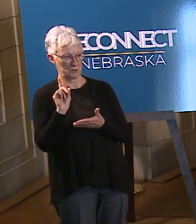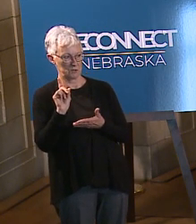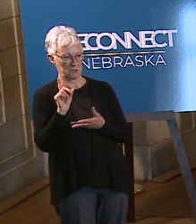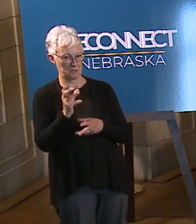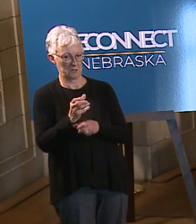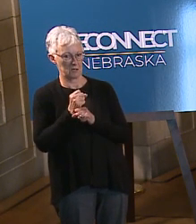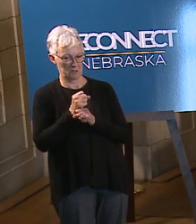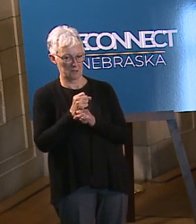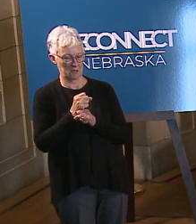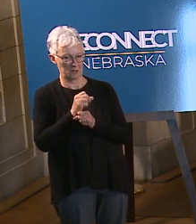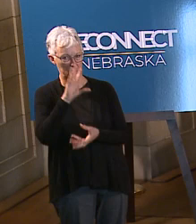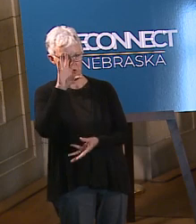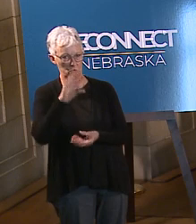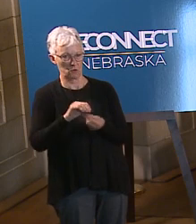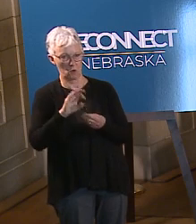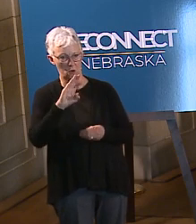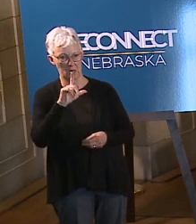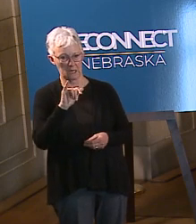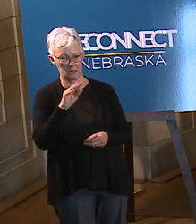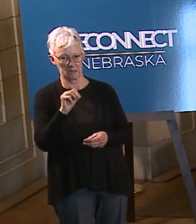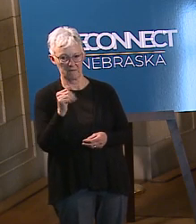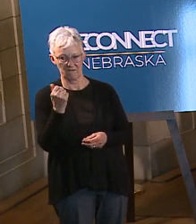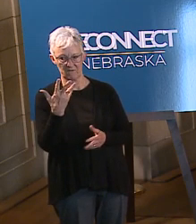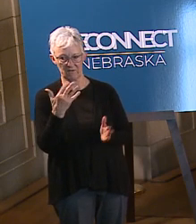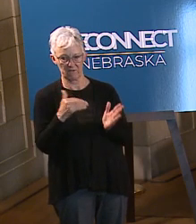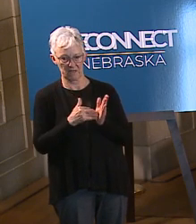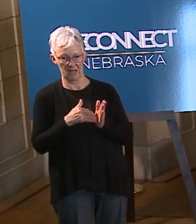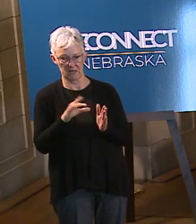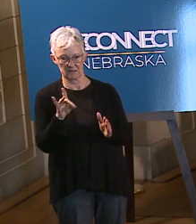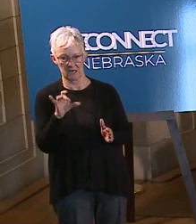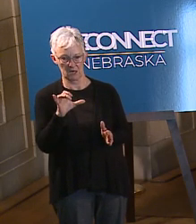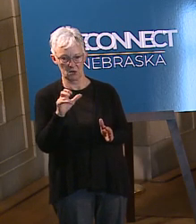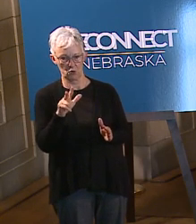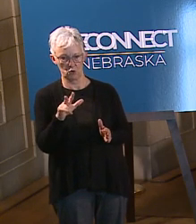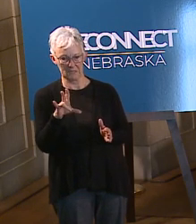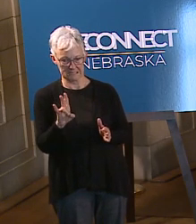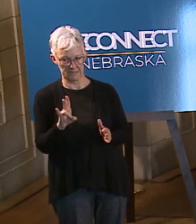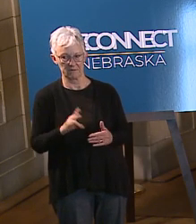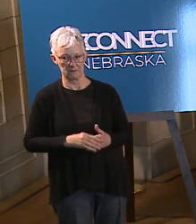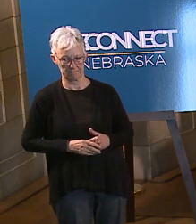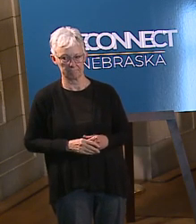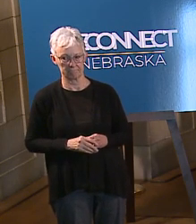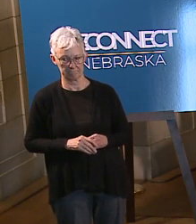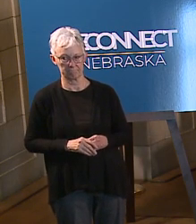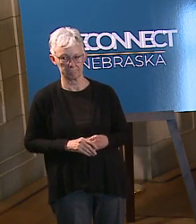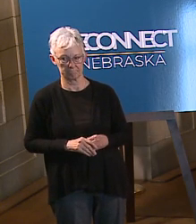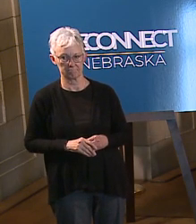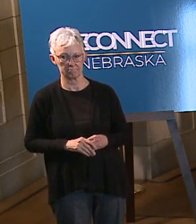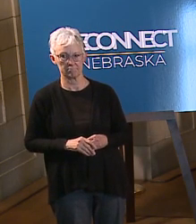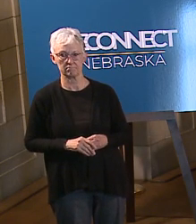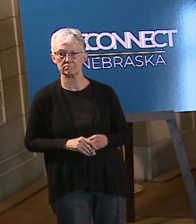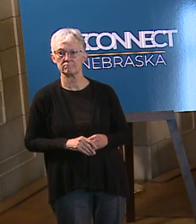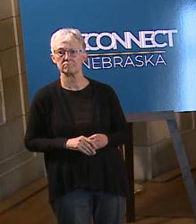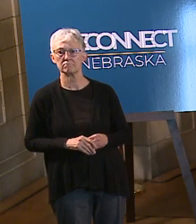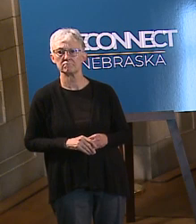EVERYBODY WHO CLAIMED LAST WEEK AND WAS ELIGIBLE GETS THE 300.